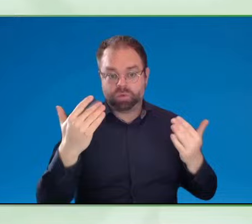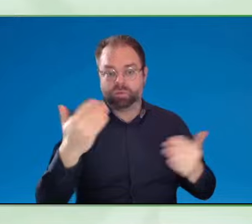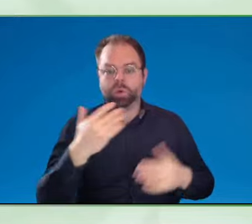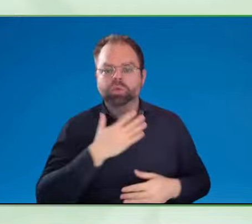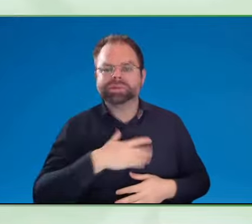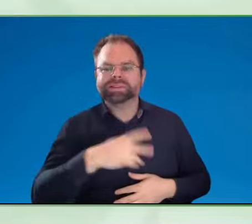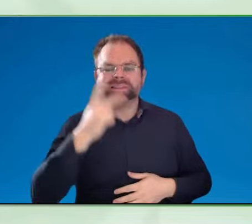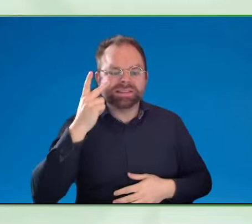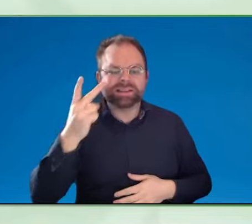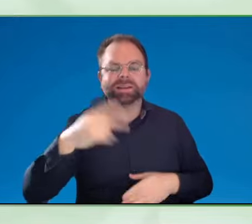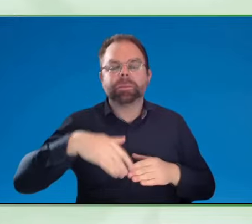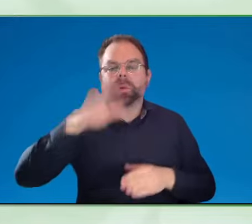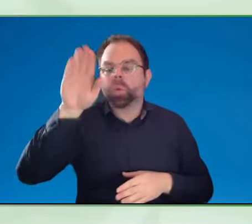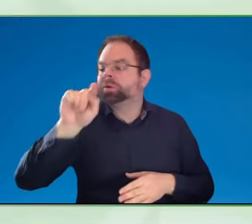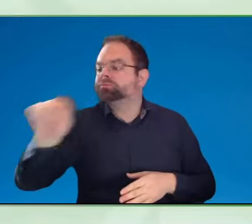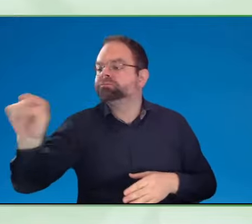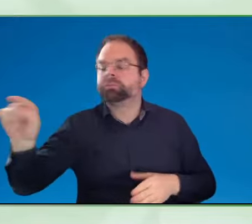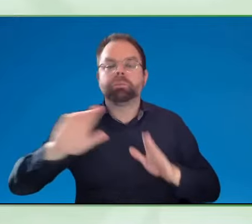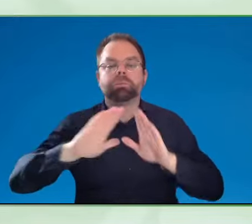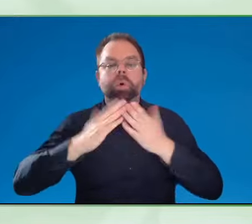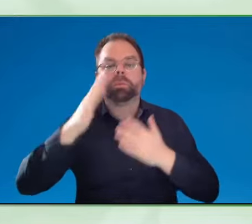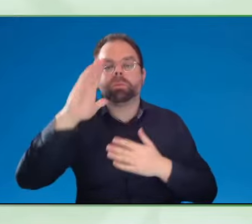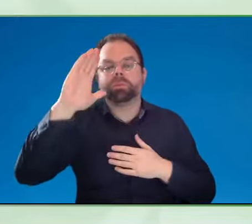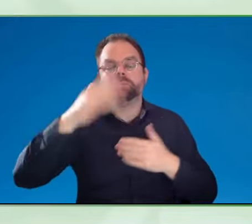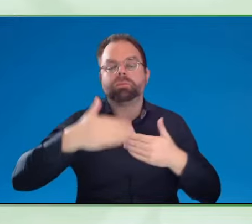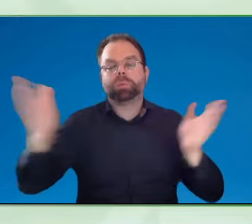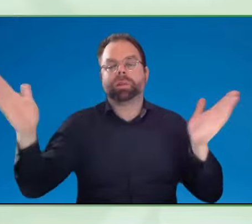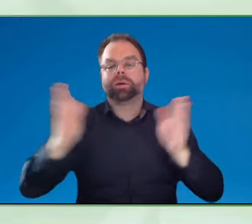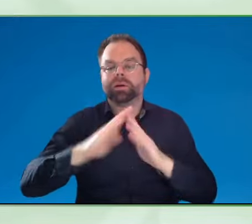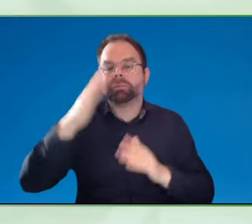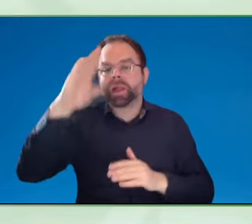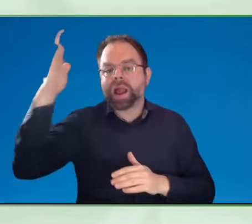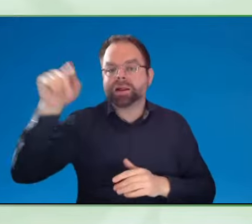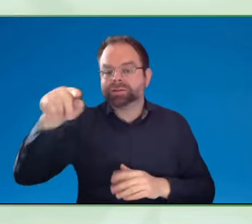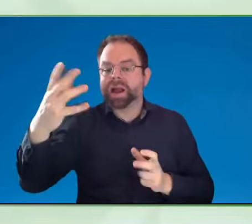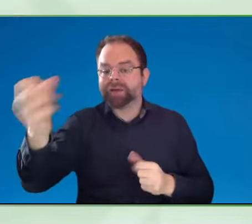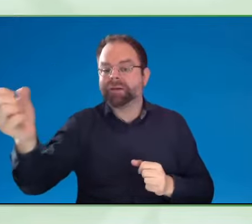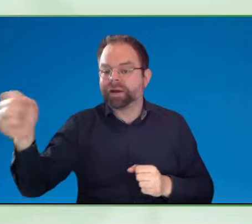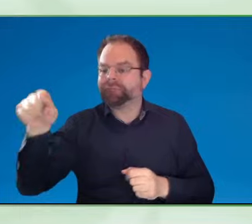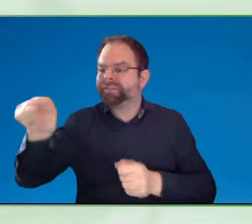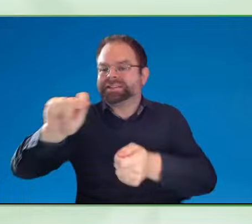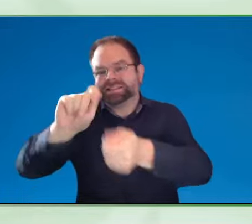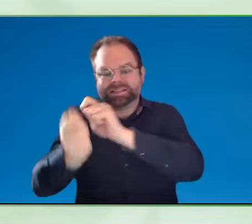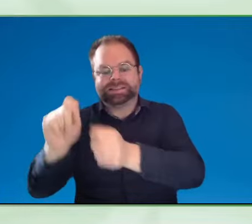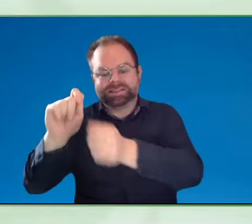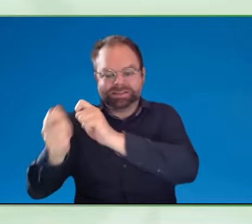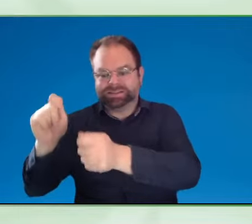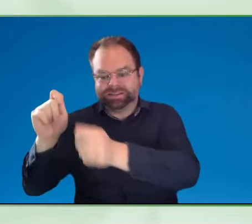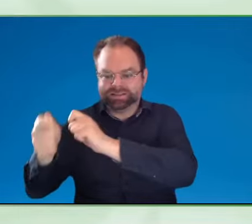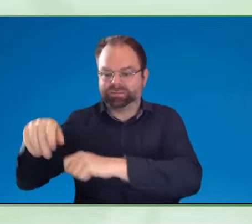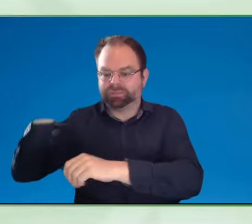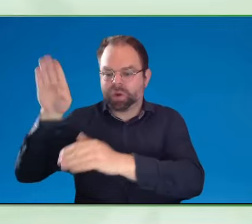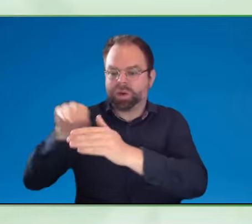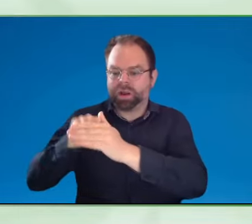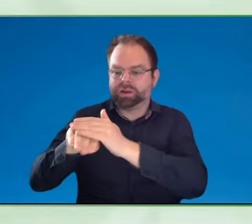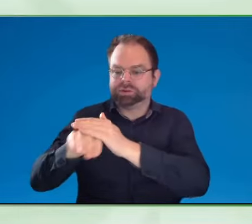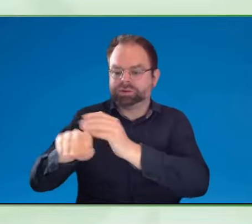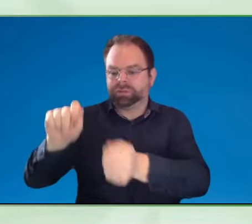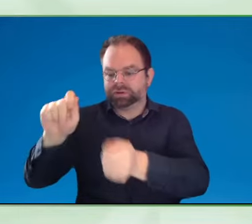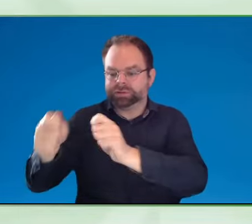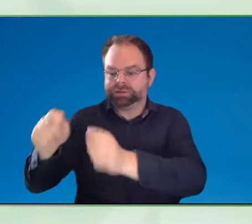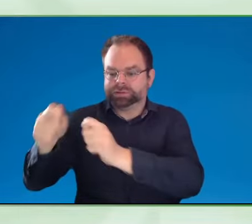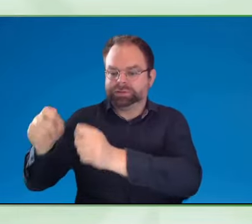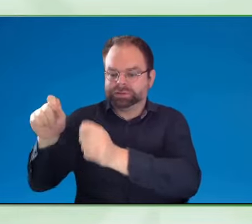in Singapore are taking notice and reaching out about our journey and what it is like.